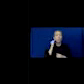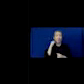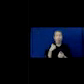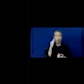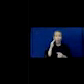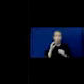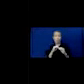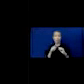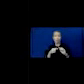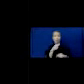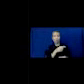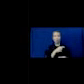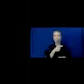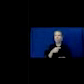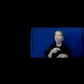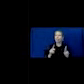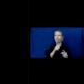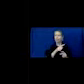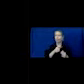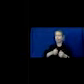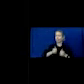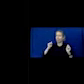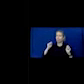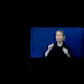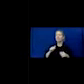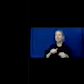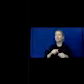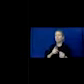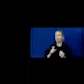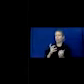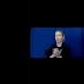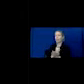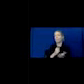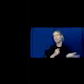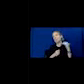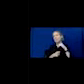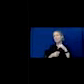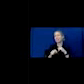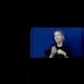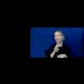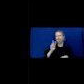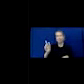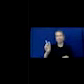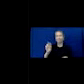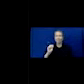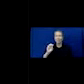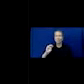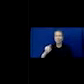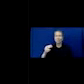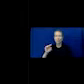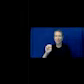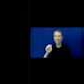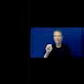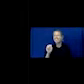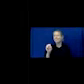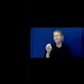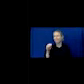a little more about herself, was to go to a smoothie shop and sit with her, play games.